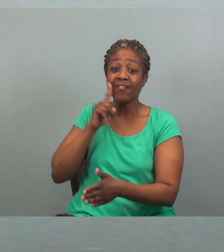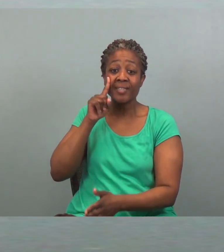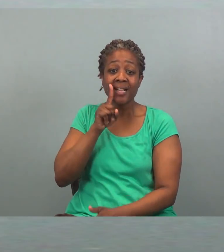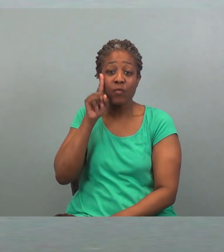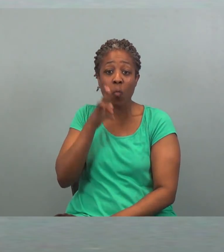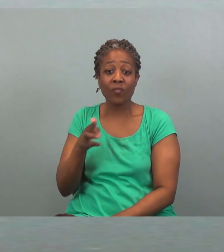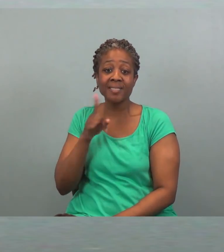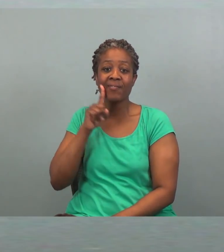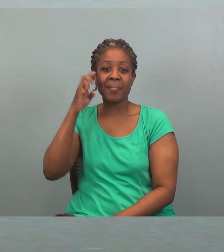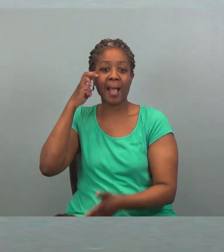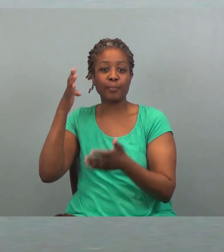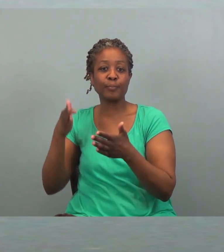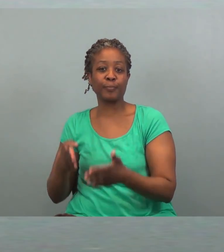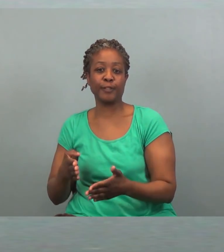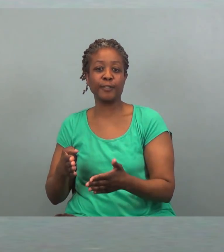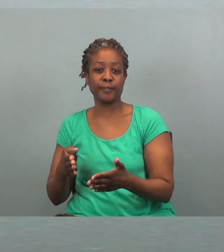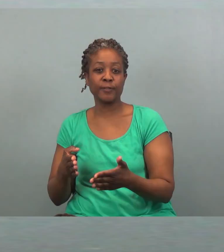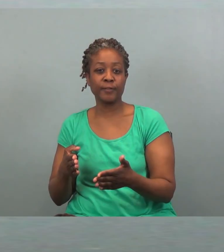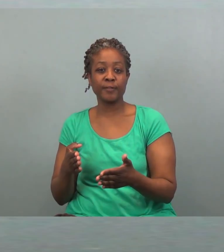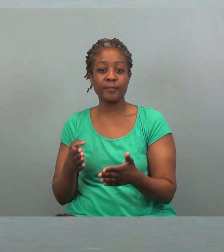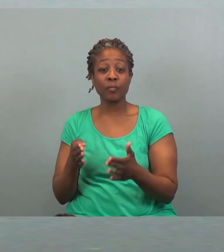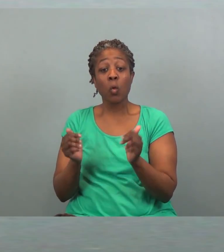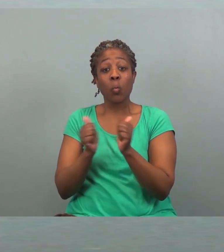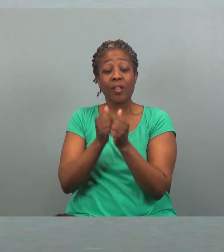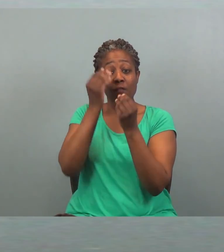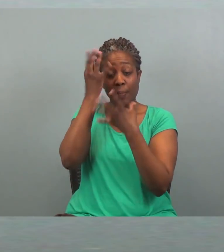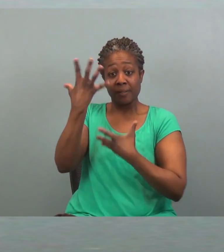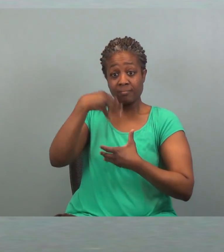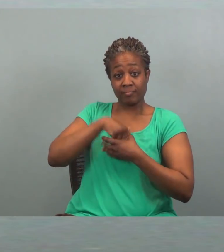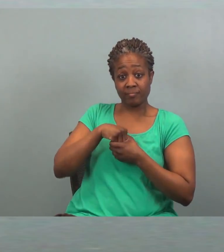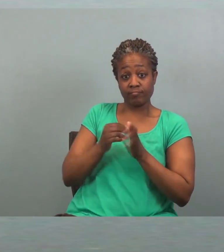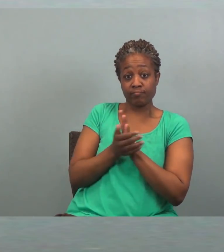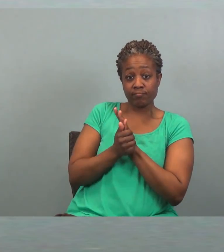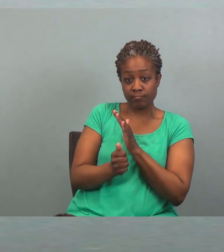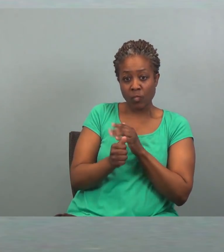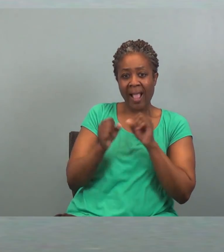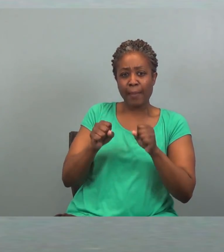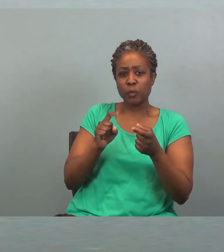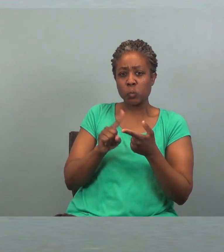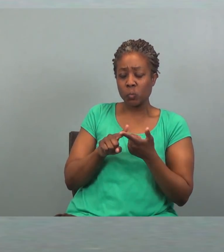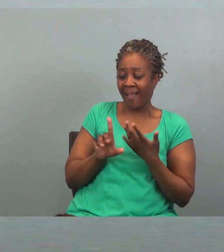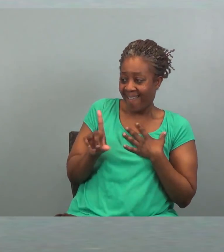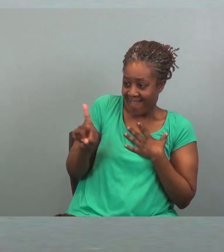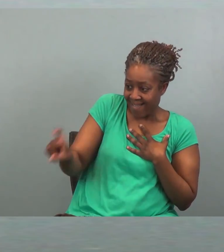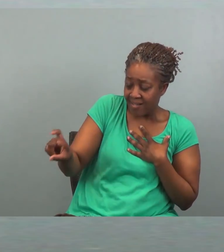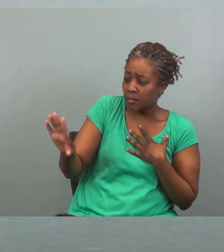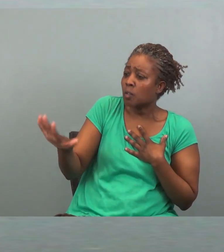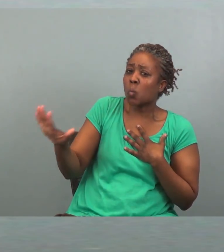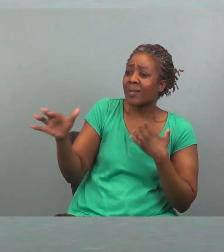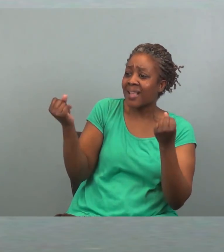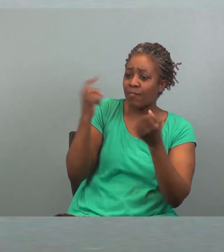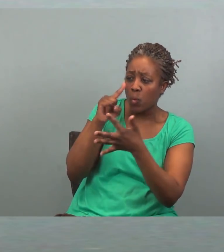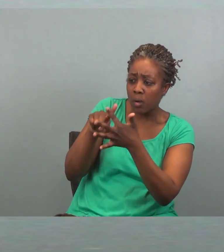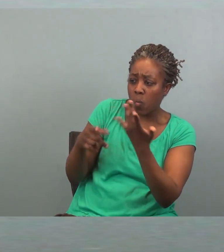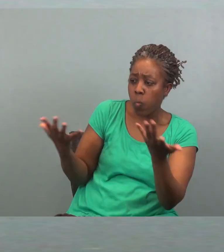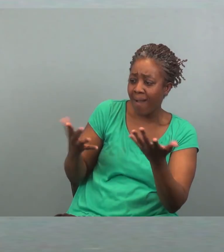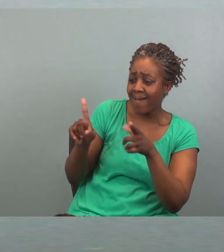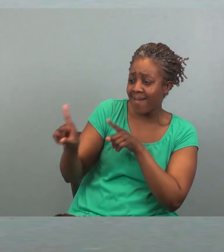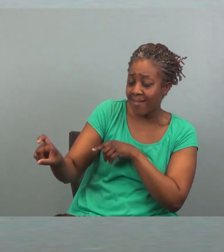this can trigger the Deaf, DeafBlind or hard of hearing person. With trauma-informed care, you have the skill to be able to ask the person their signs for specific terms.